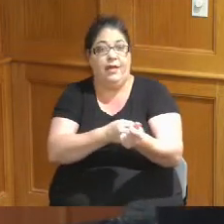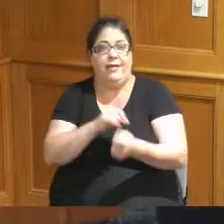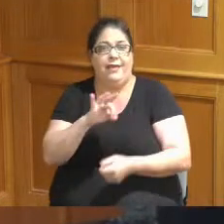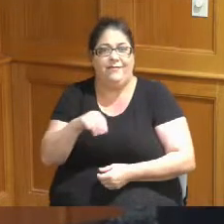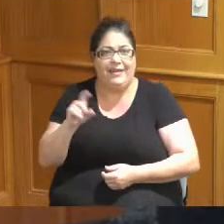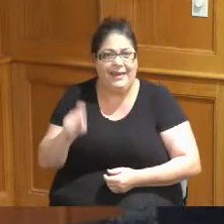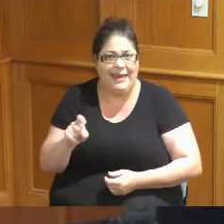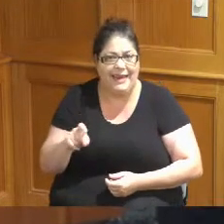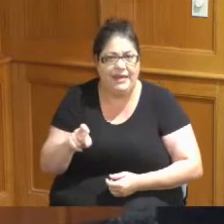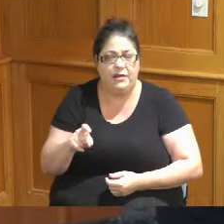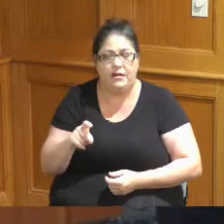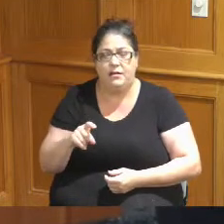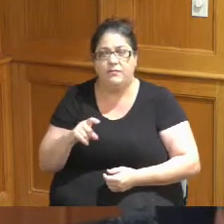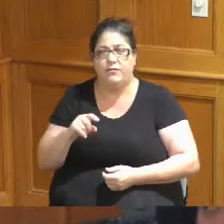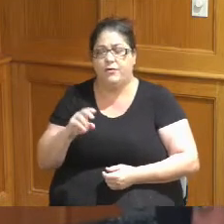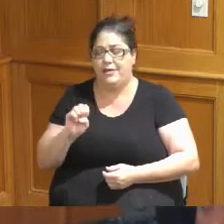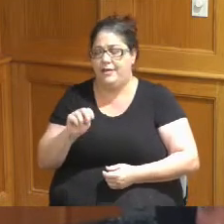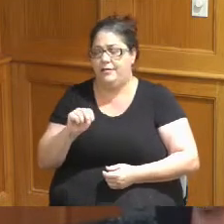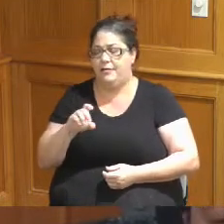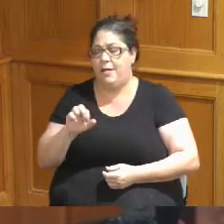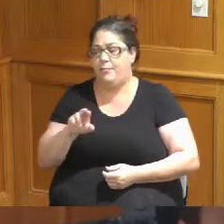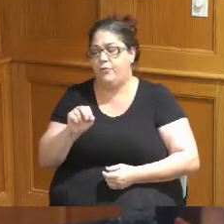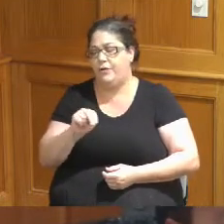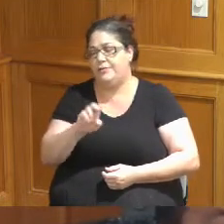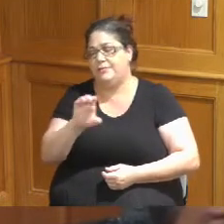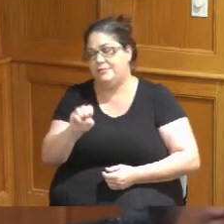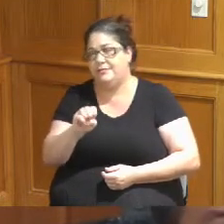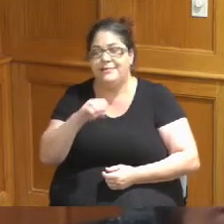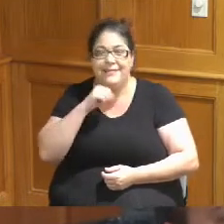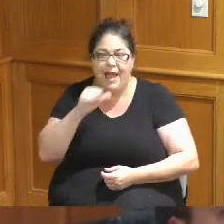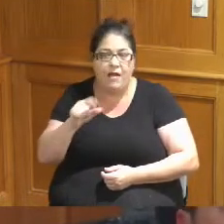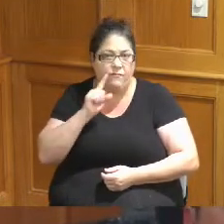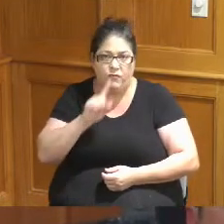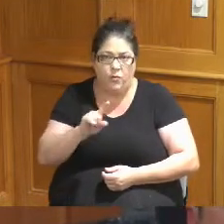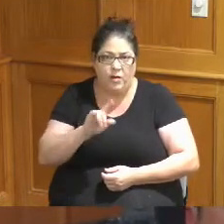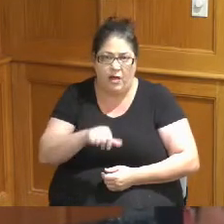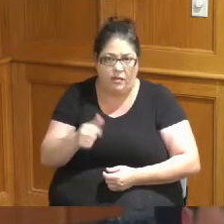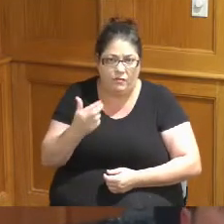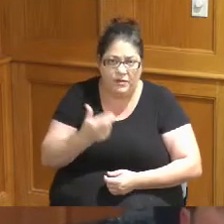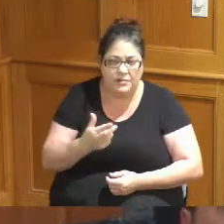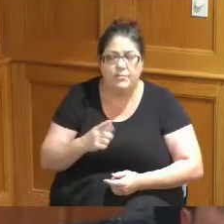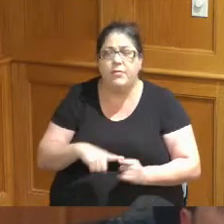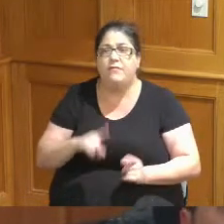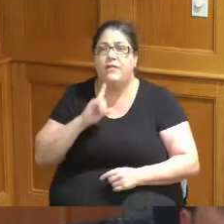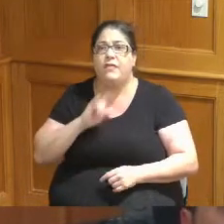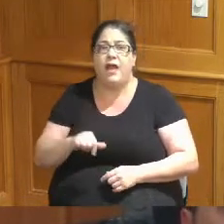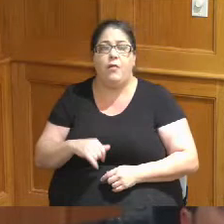Appropriations so this is this legislation is not going to result and you know this amount of money